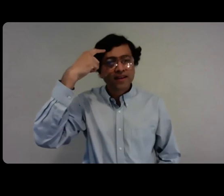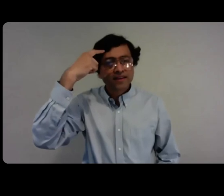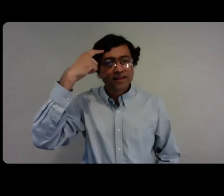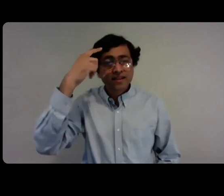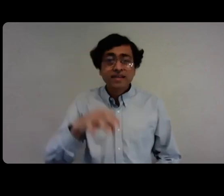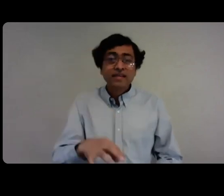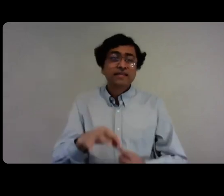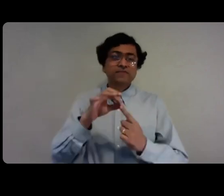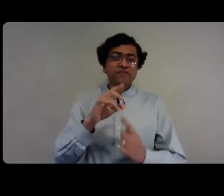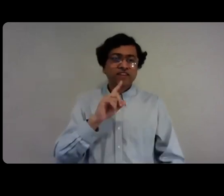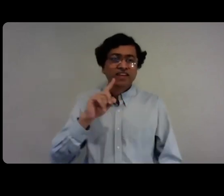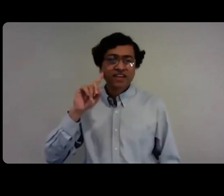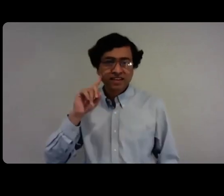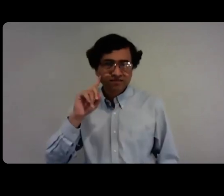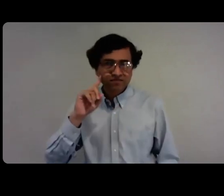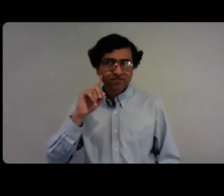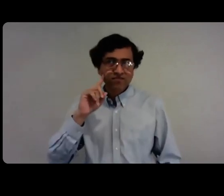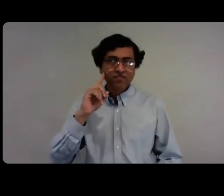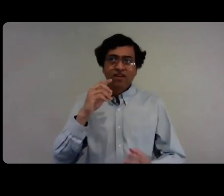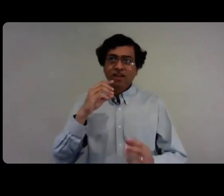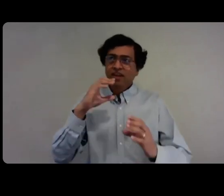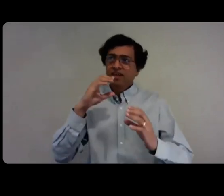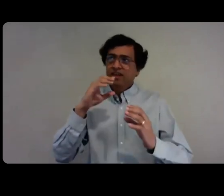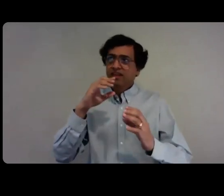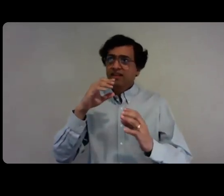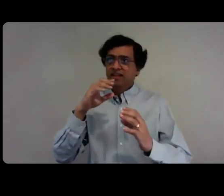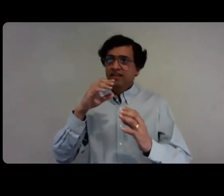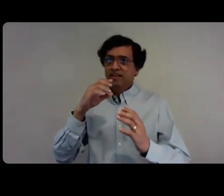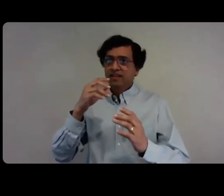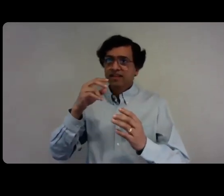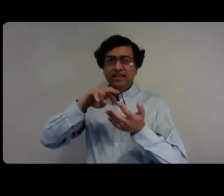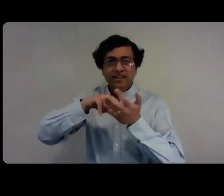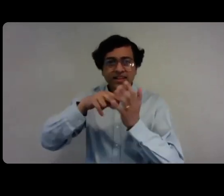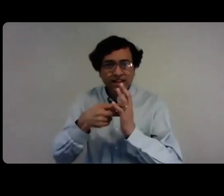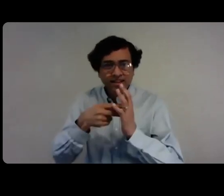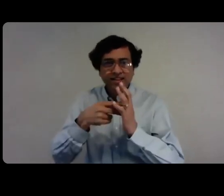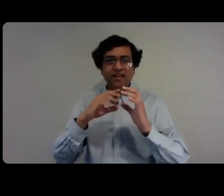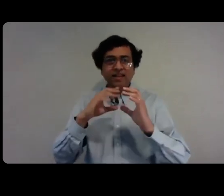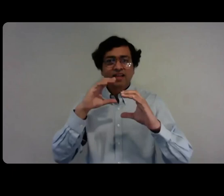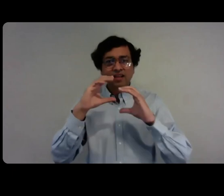So your eyes, in a sense, mirror the brain. So think about a deaf person.